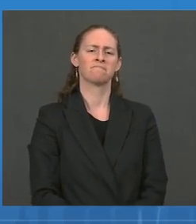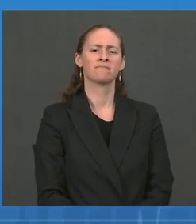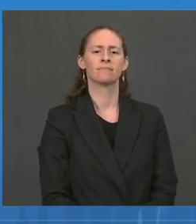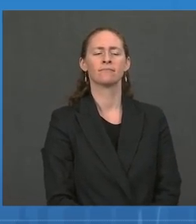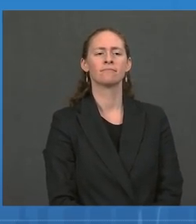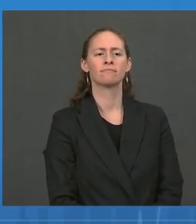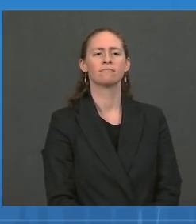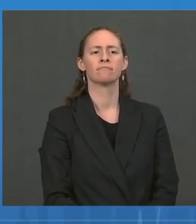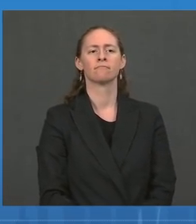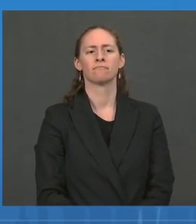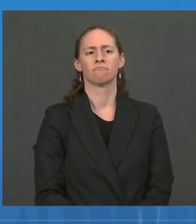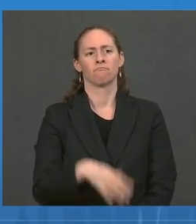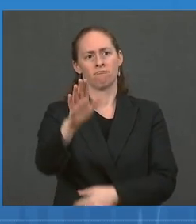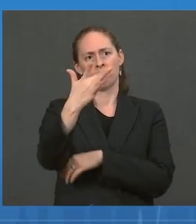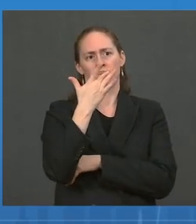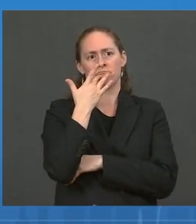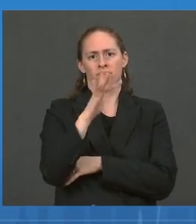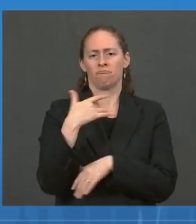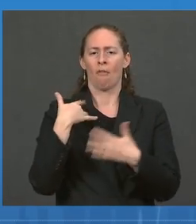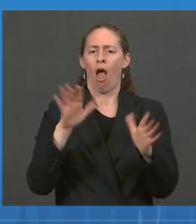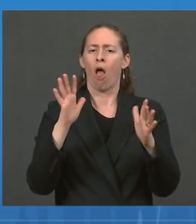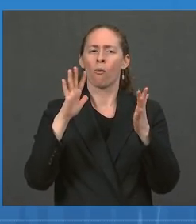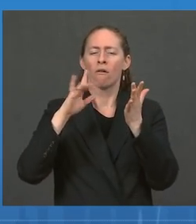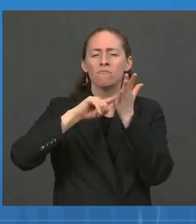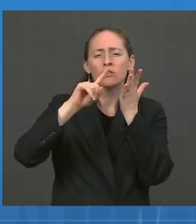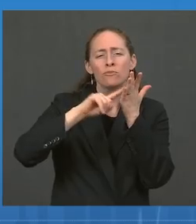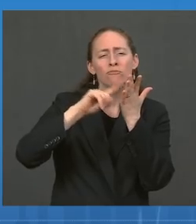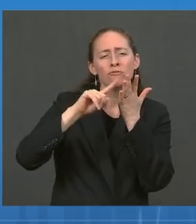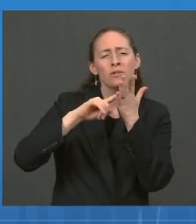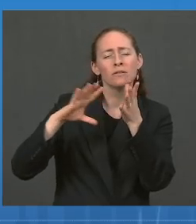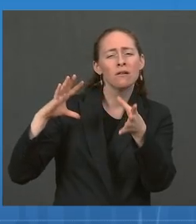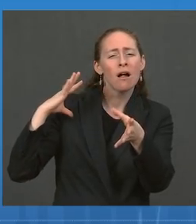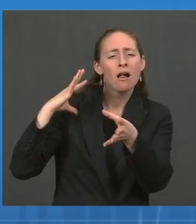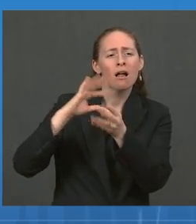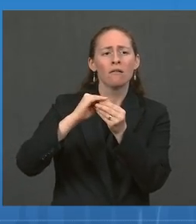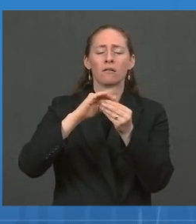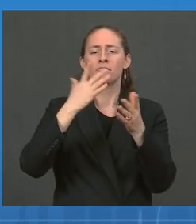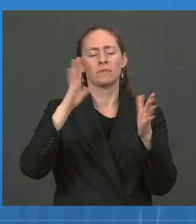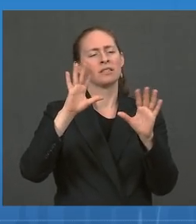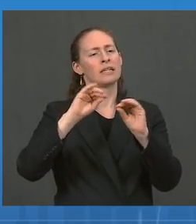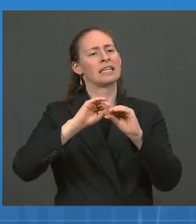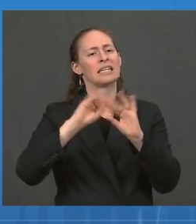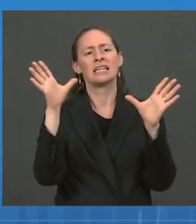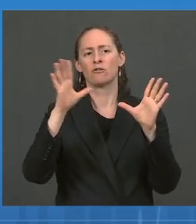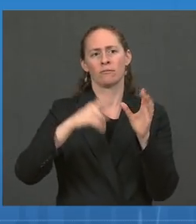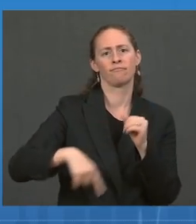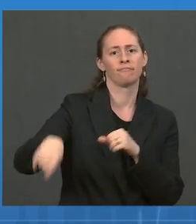with all of these vaccines. We know that pregnant women are at increased risk of severe disease, of hospitalization,